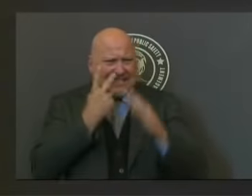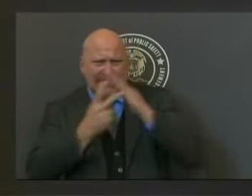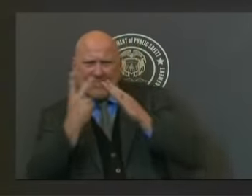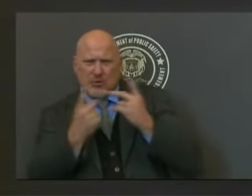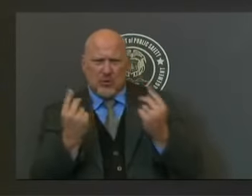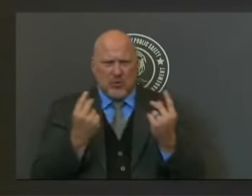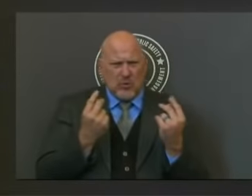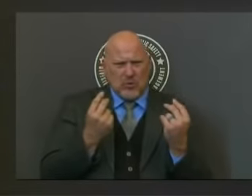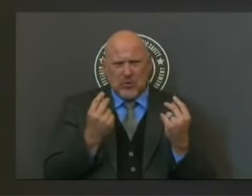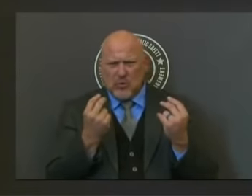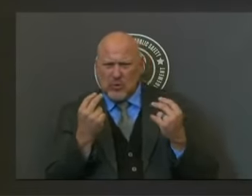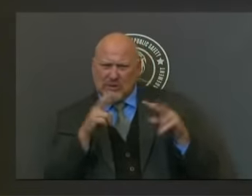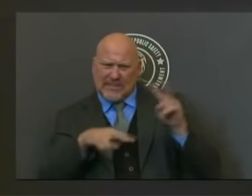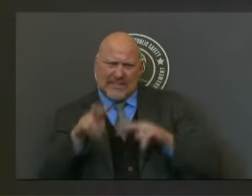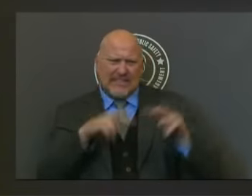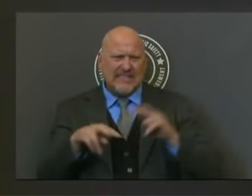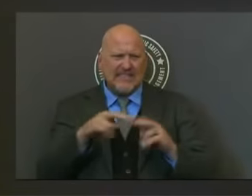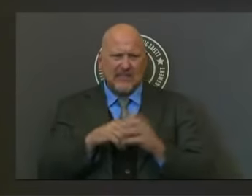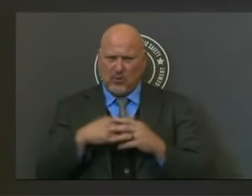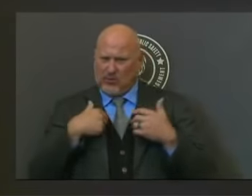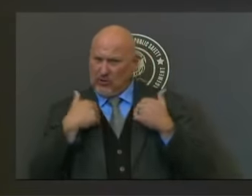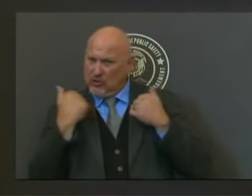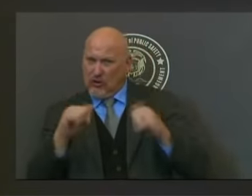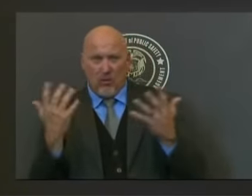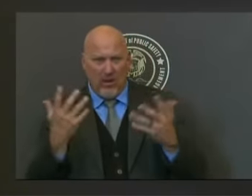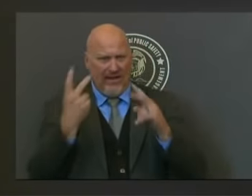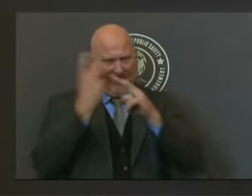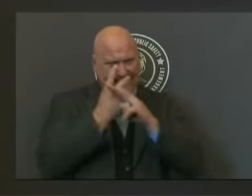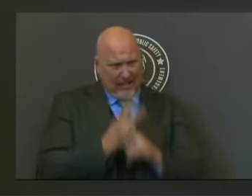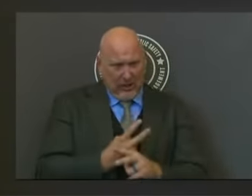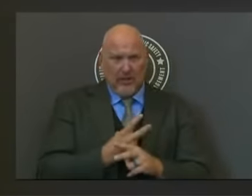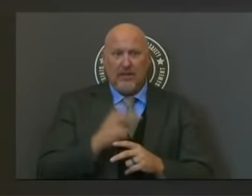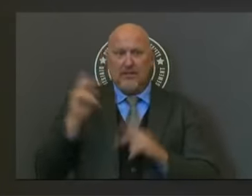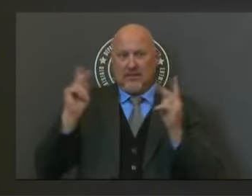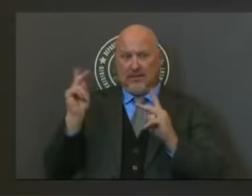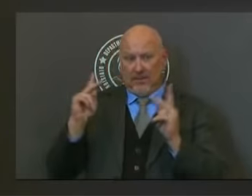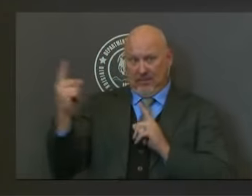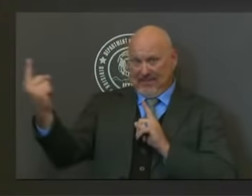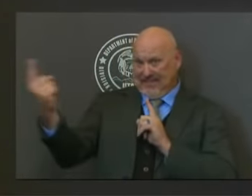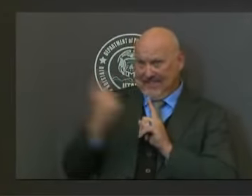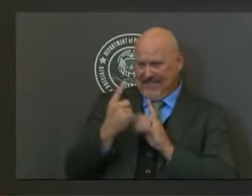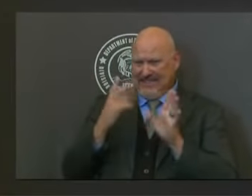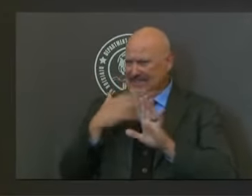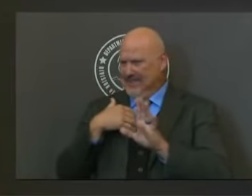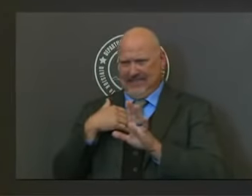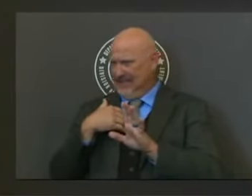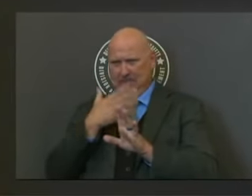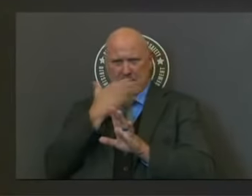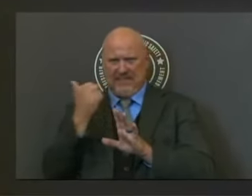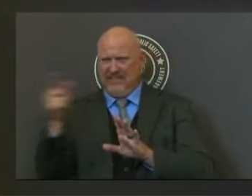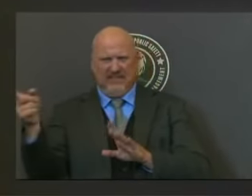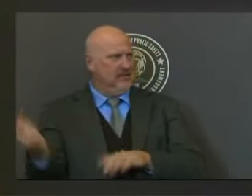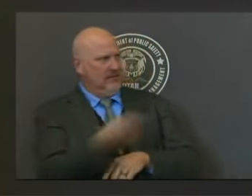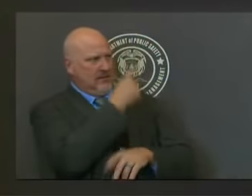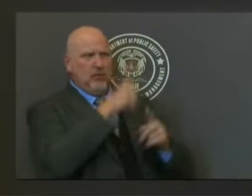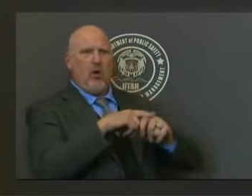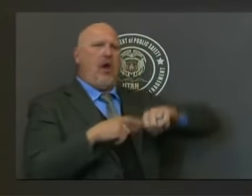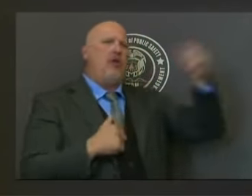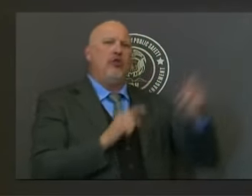patients across the system ensuring we have our patients spread out across our hospitals